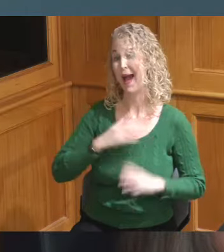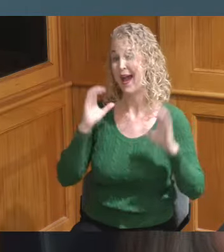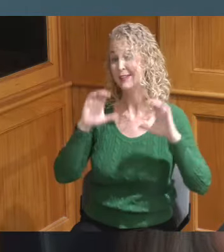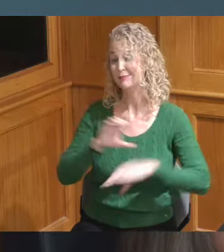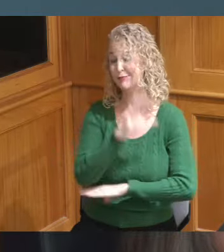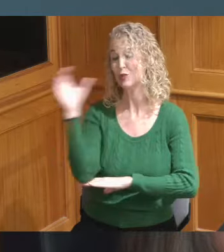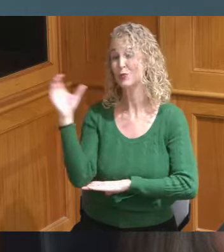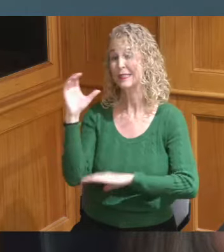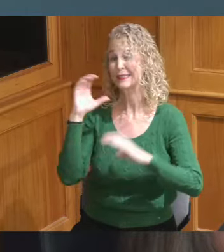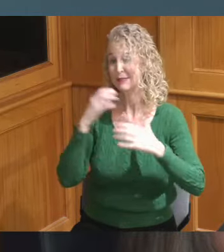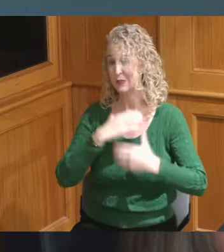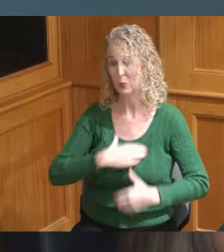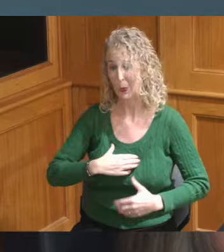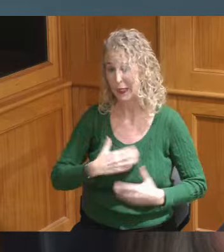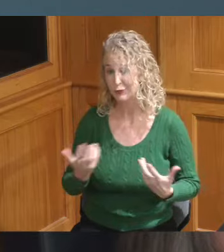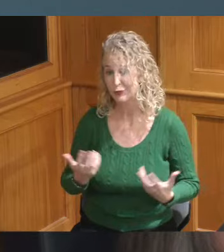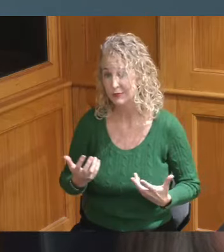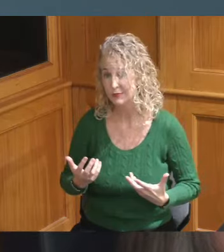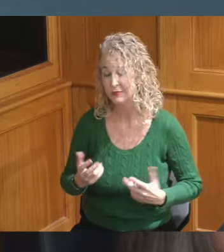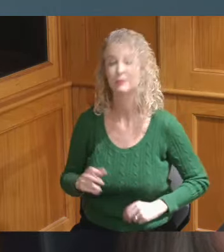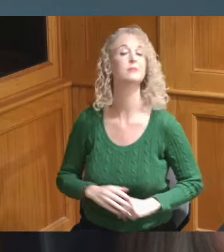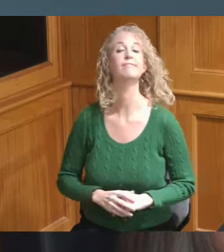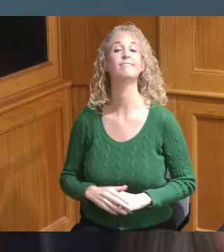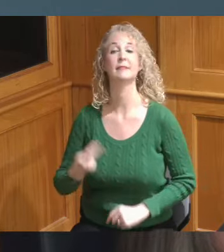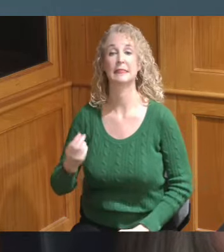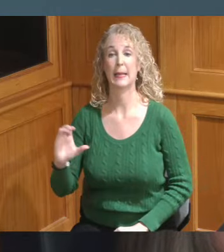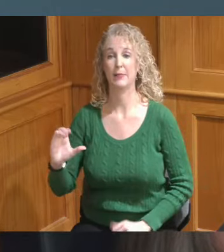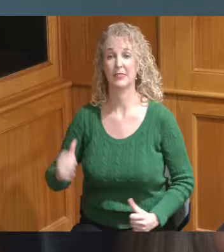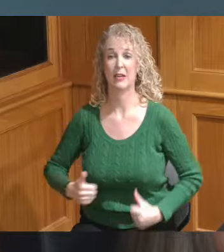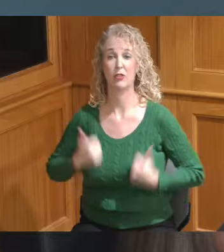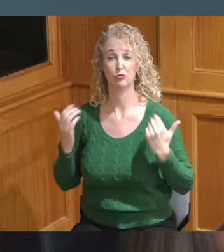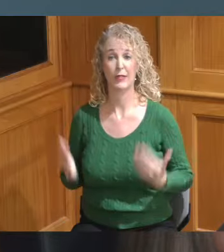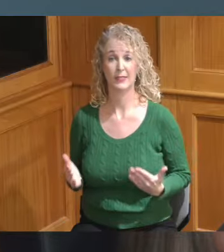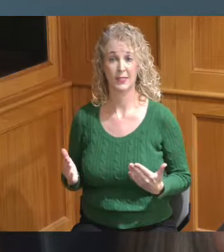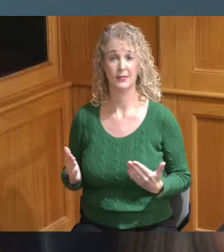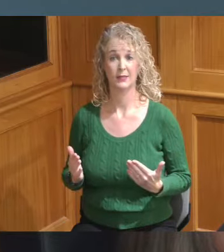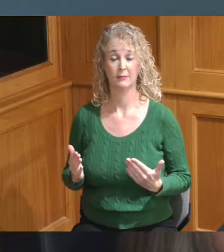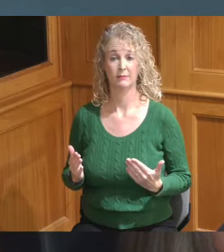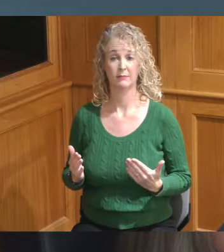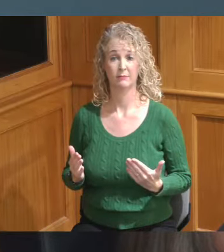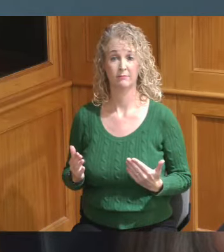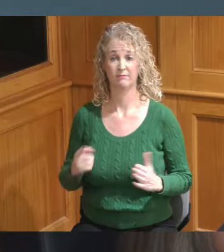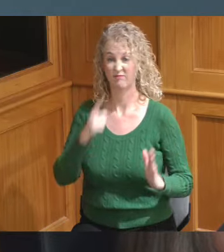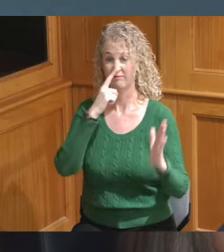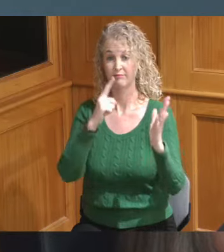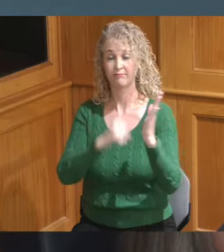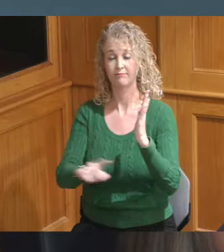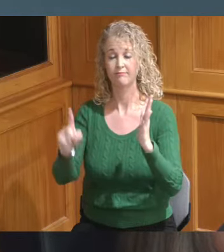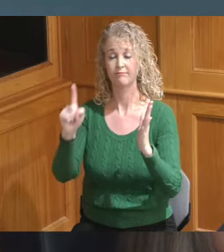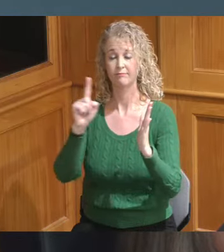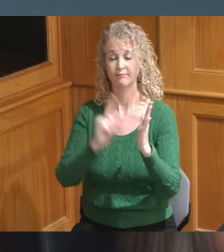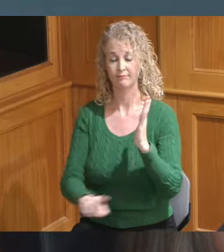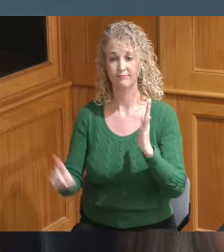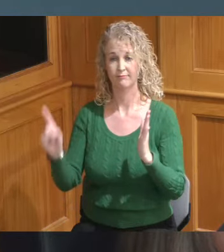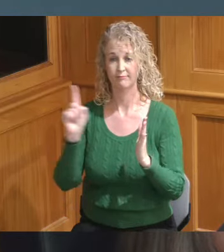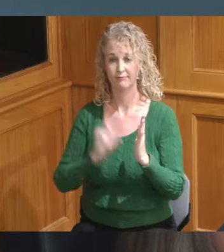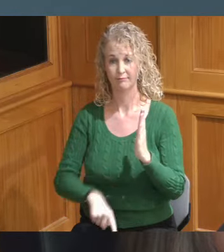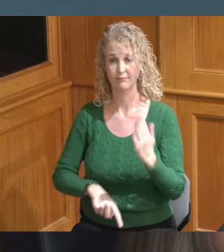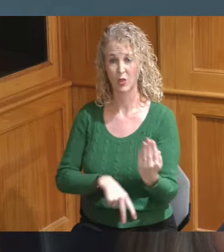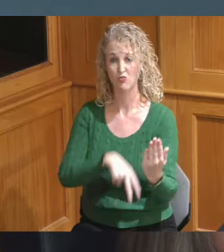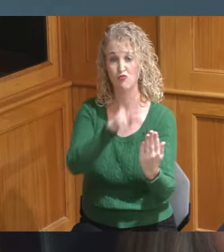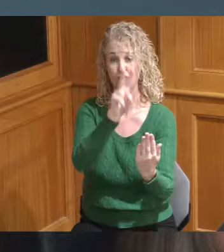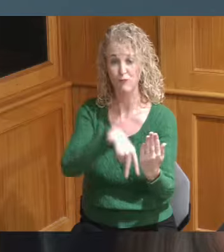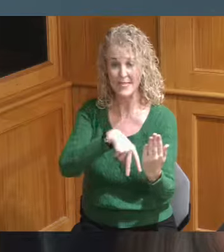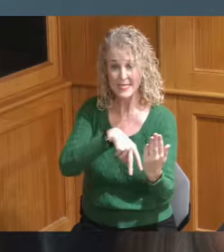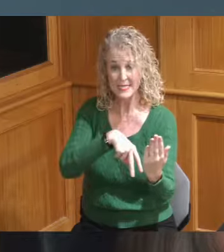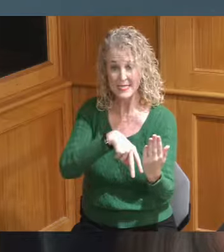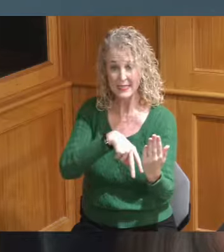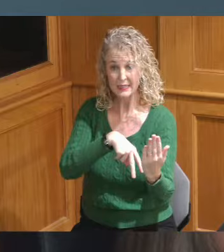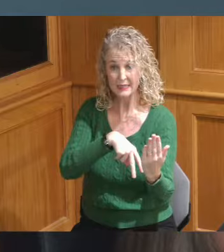for this season is that the people of Hamilton County do your research, read, you listen to us,